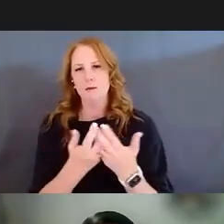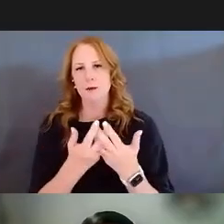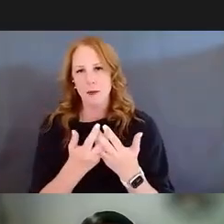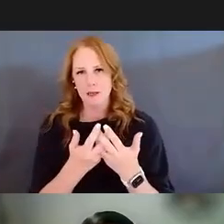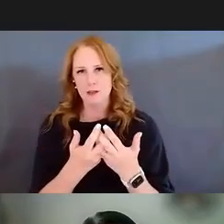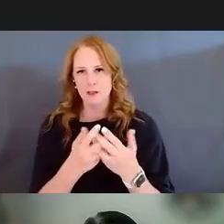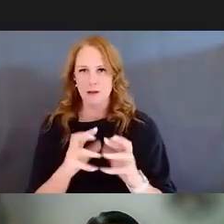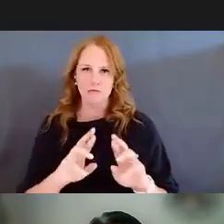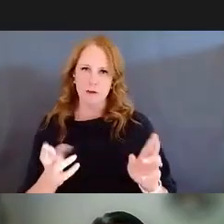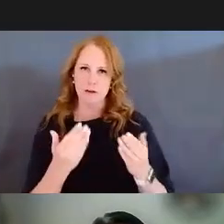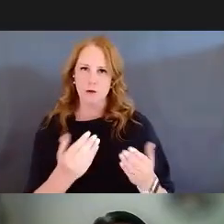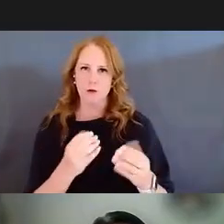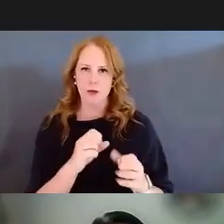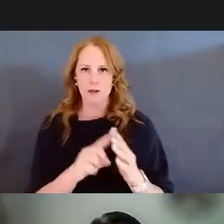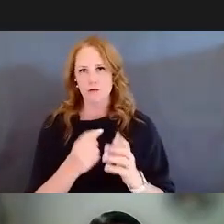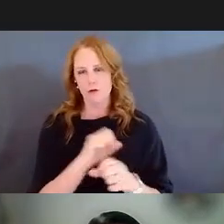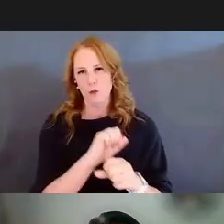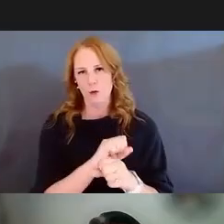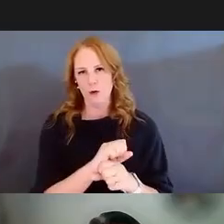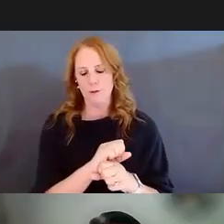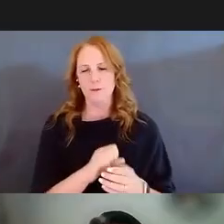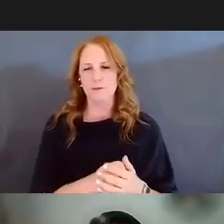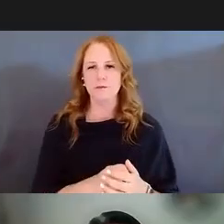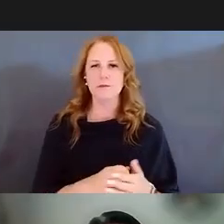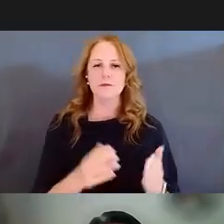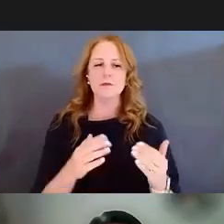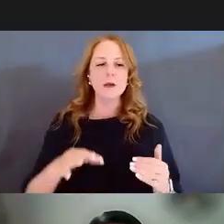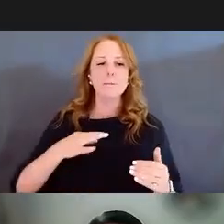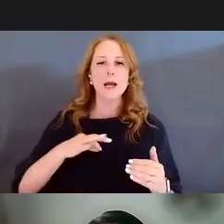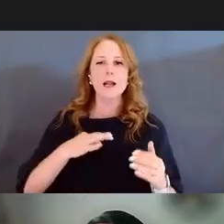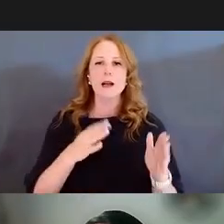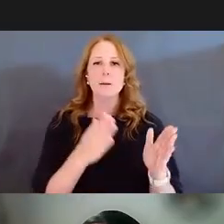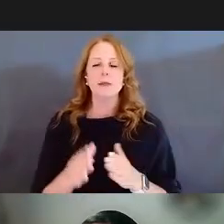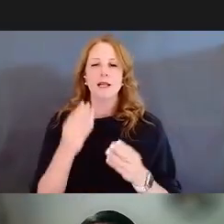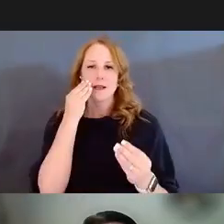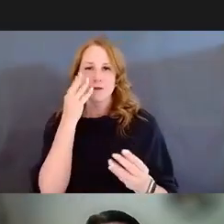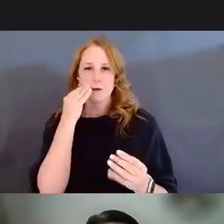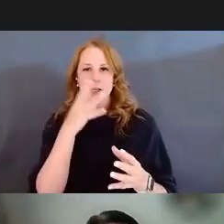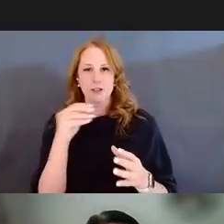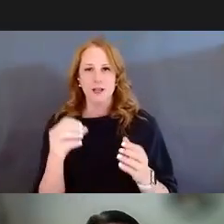ready to go. And then the benefits uh planning information and assistance. We have a partnership